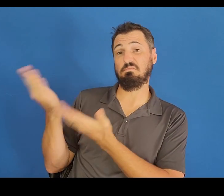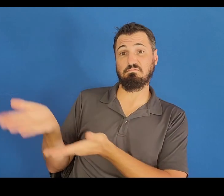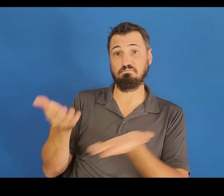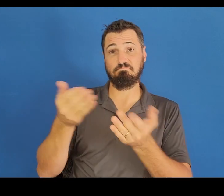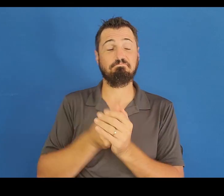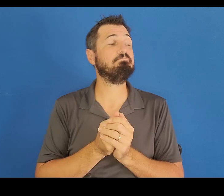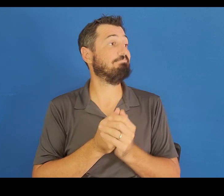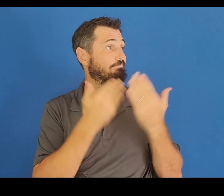Thanks Mayor